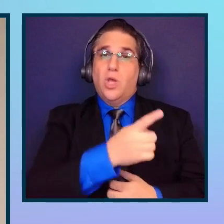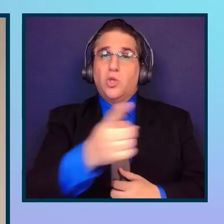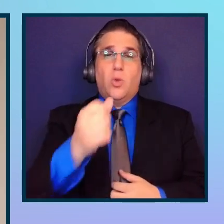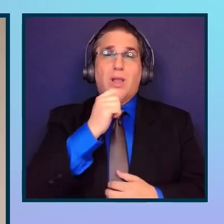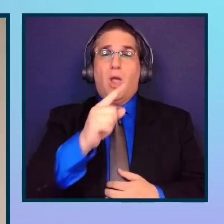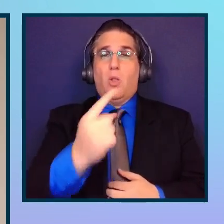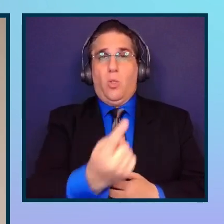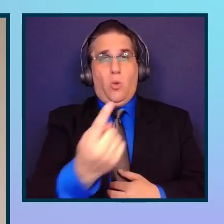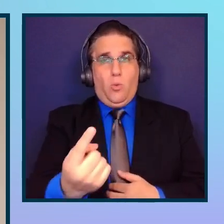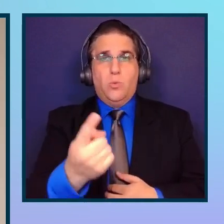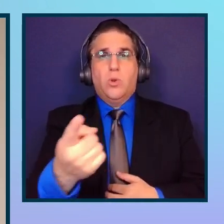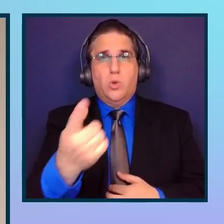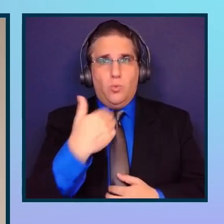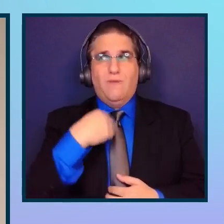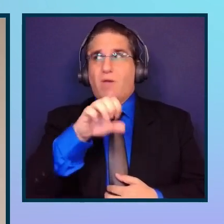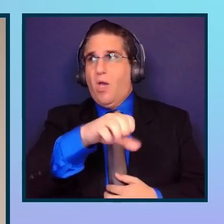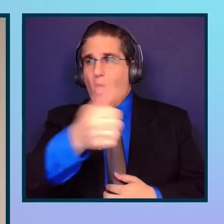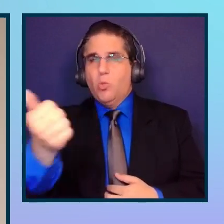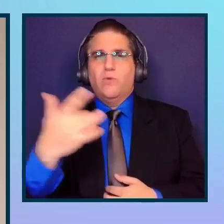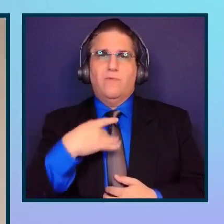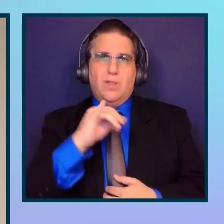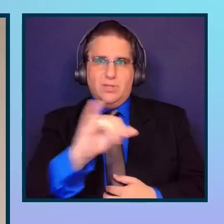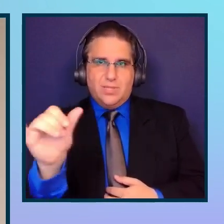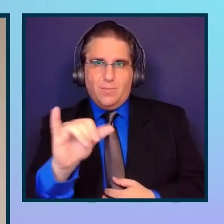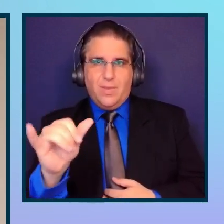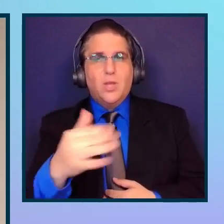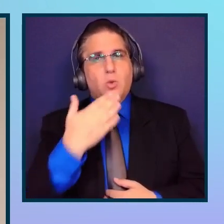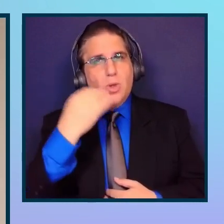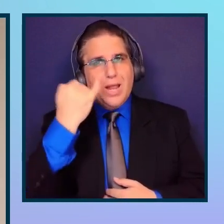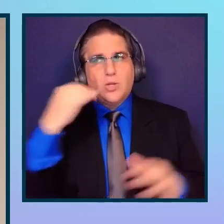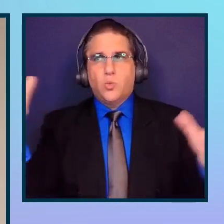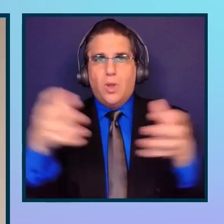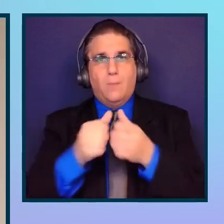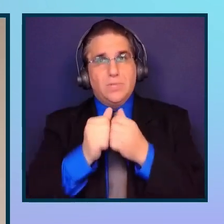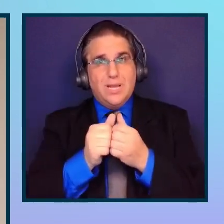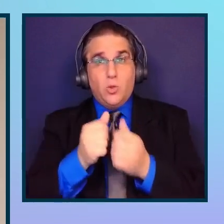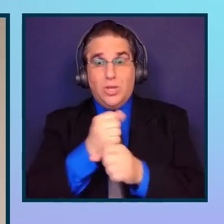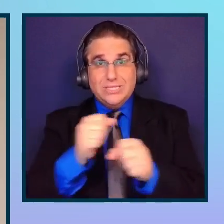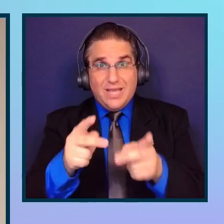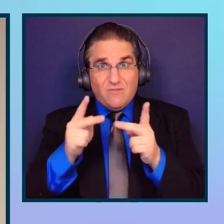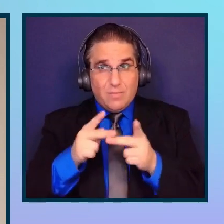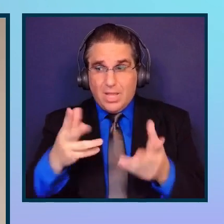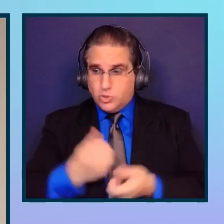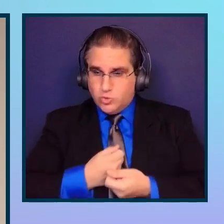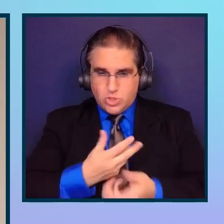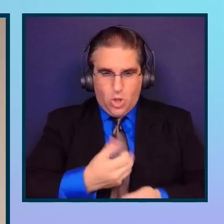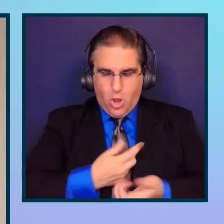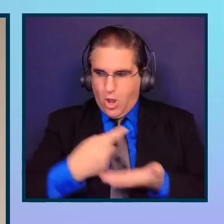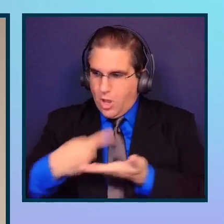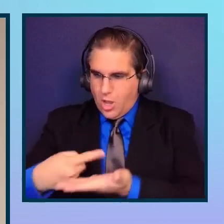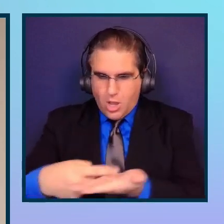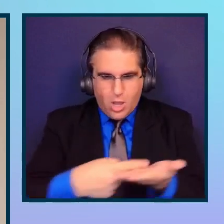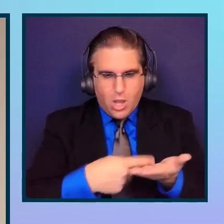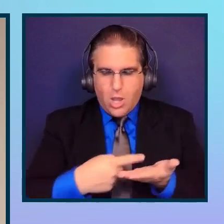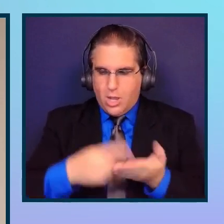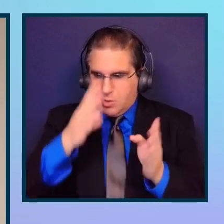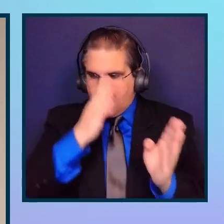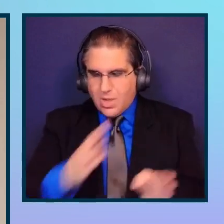bringing those others together in safe spaces, so we can start to figure out like, okay, how do we start to address these things